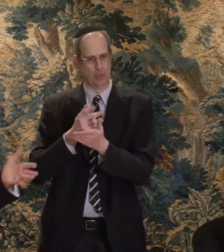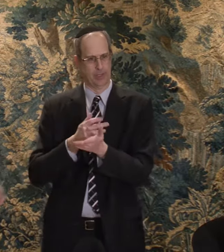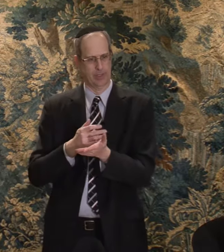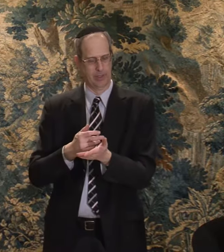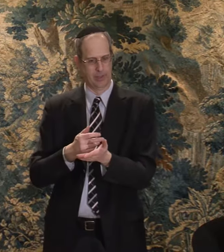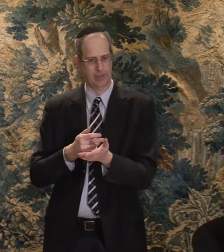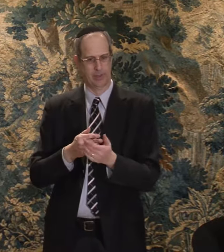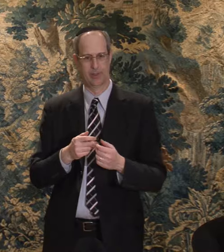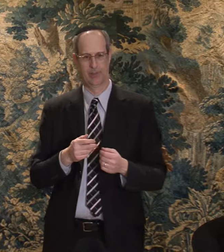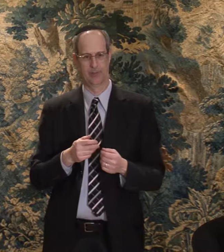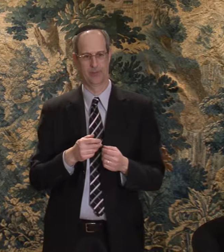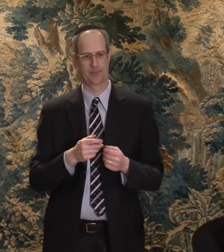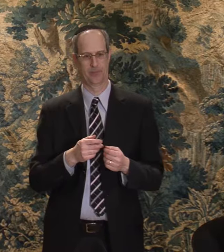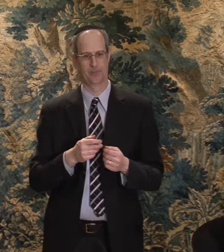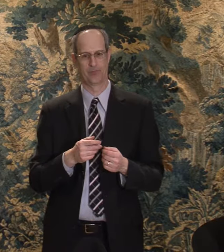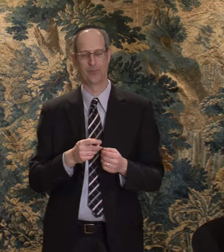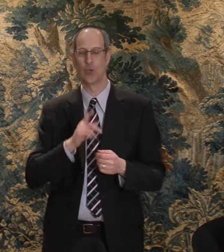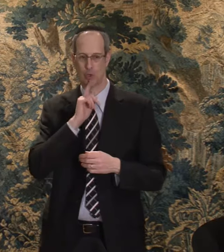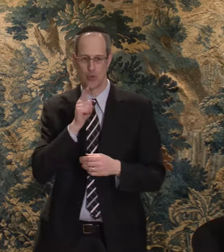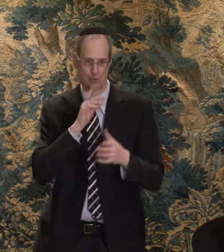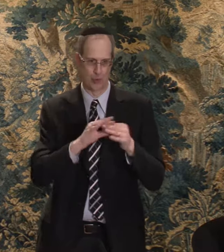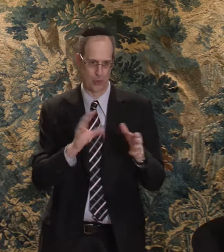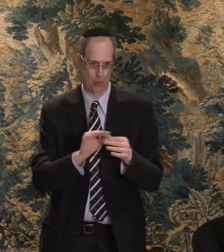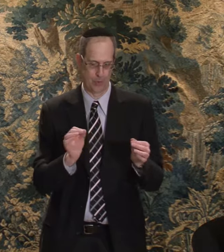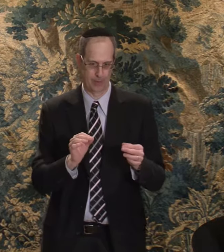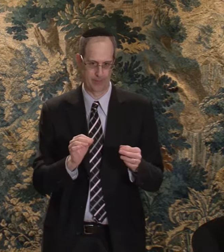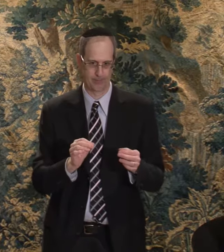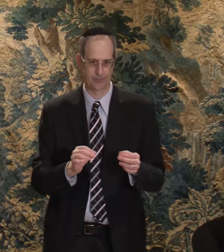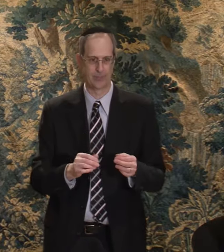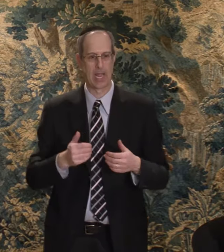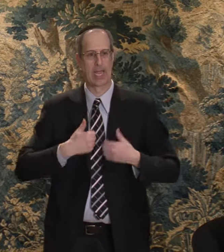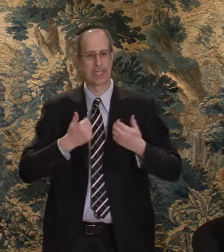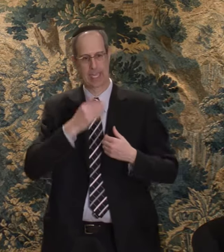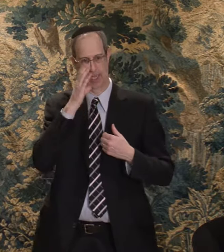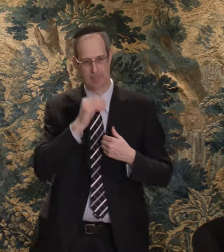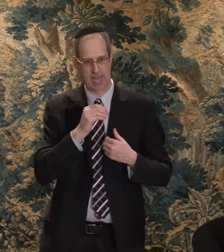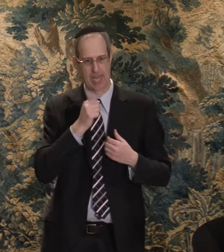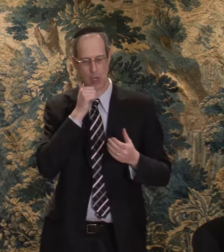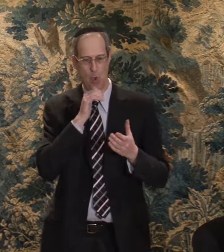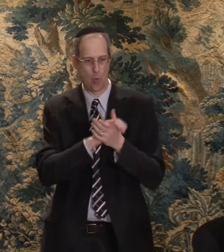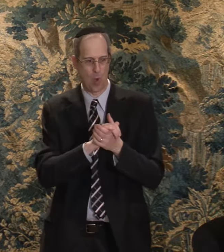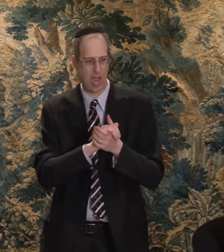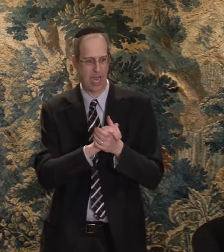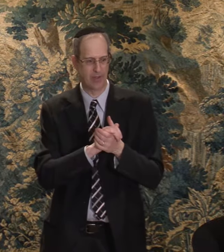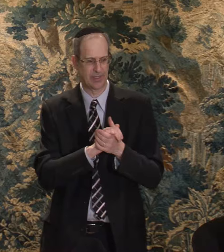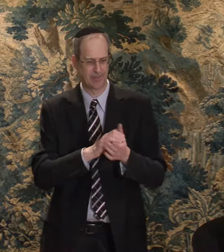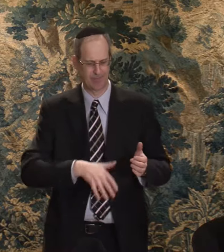ever had a shyness never knew that this is so true so there was a young man whose wife was going through a difficult labor